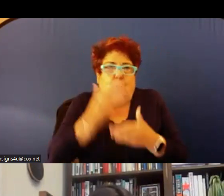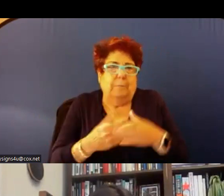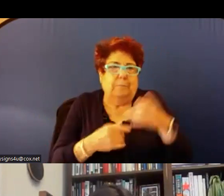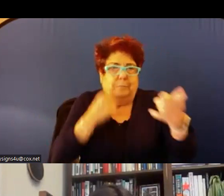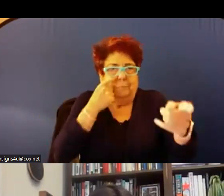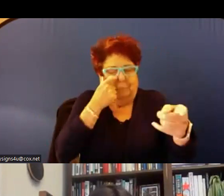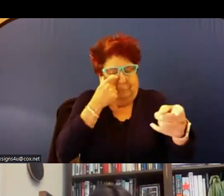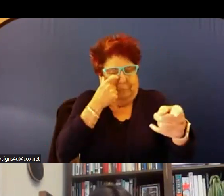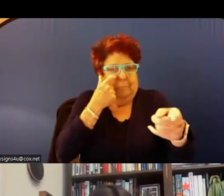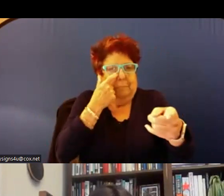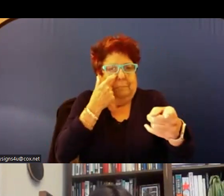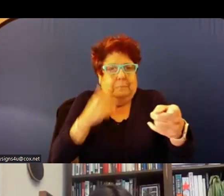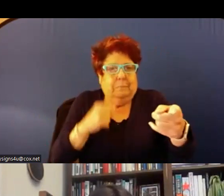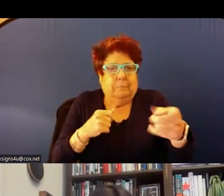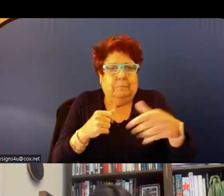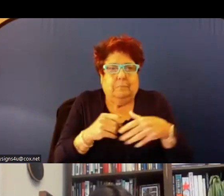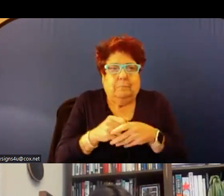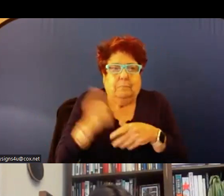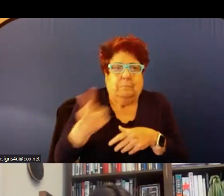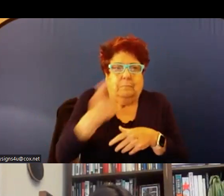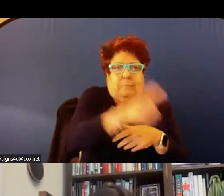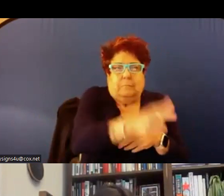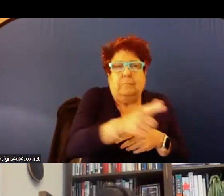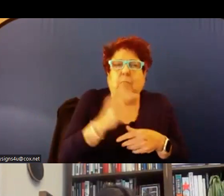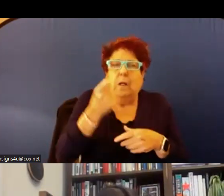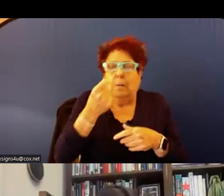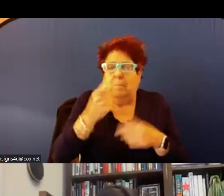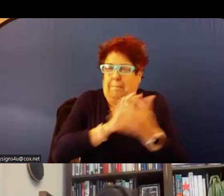... In our Baltimore service,